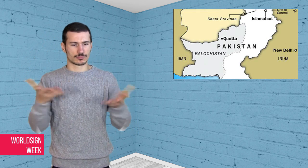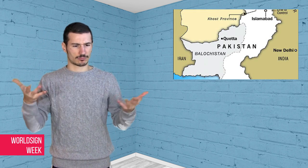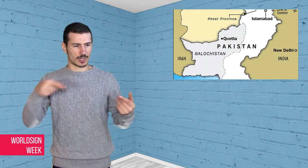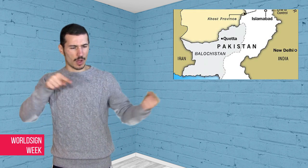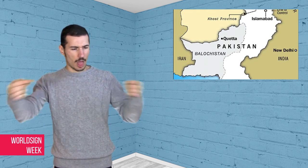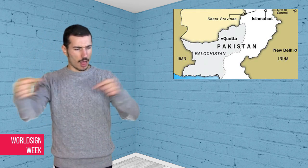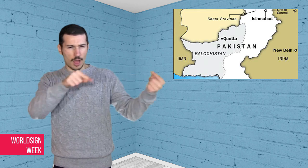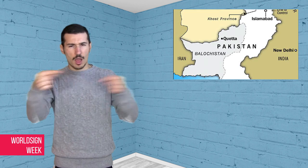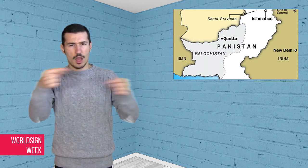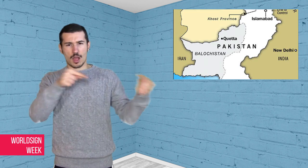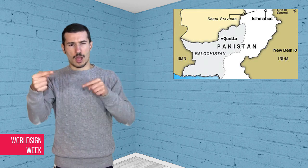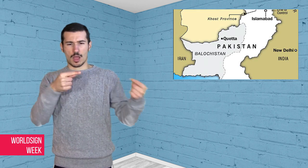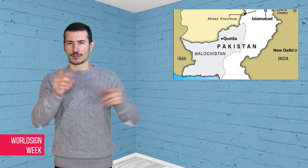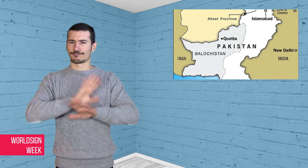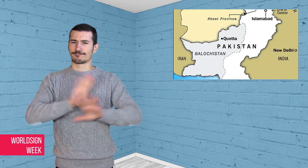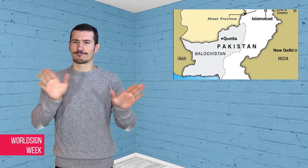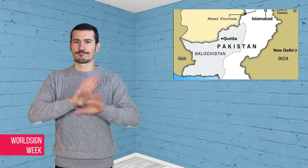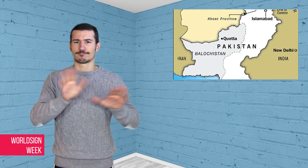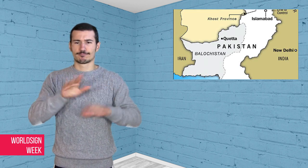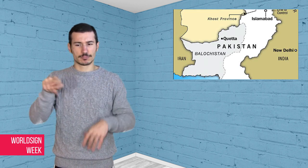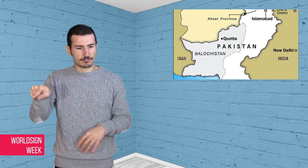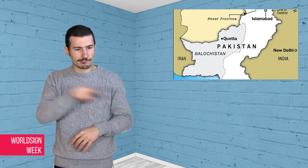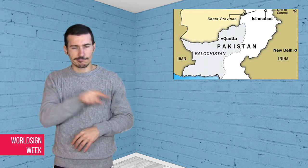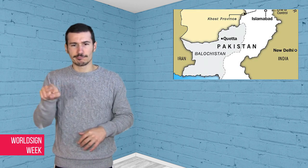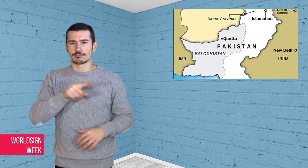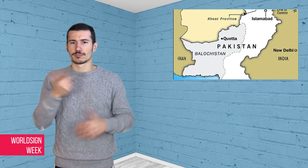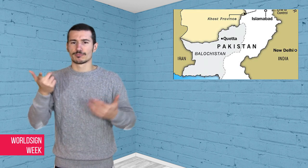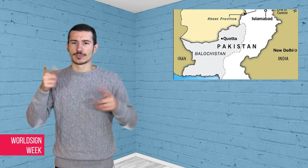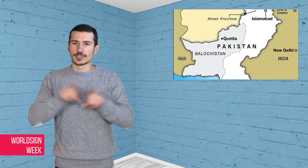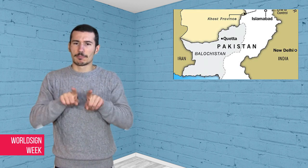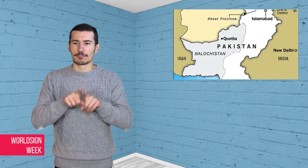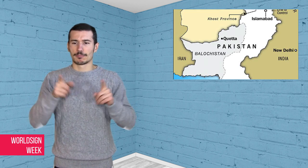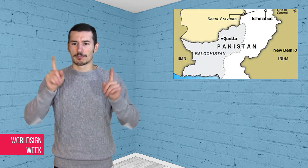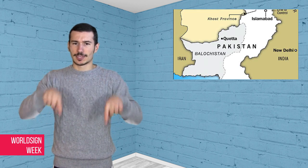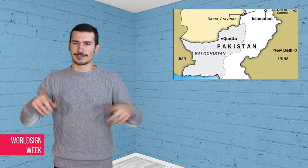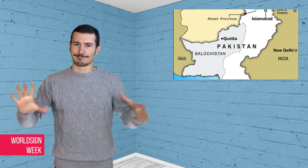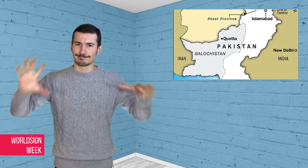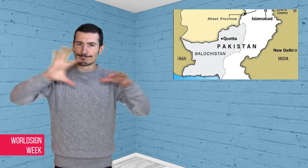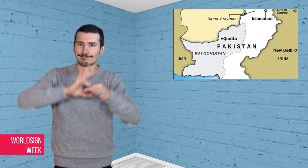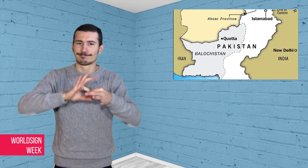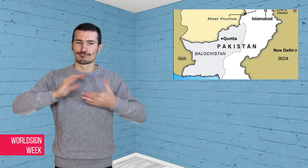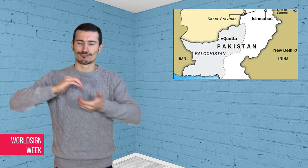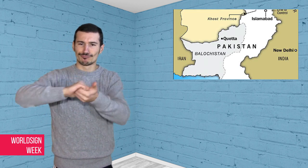Pakistan’s top foreign policy adviser said